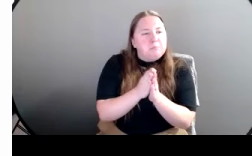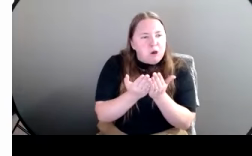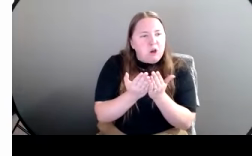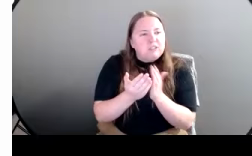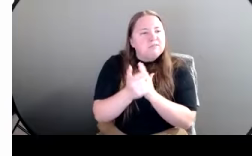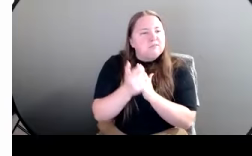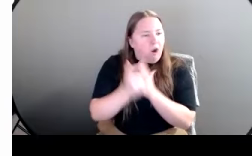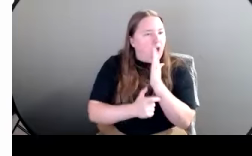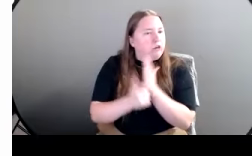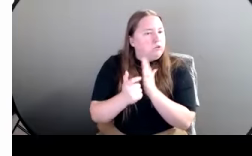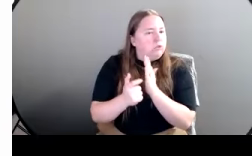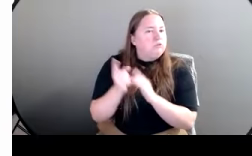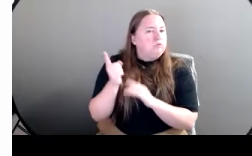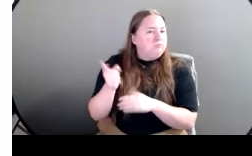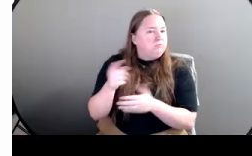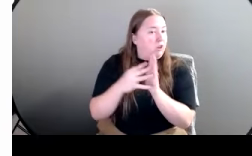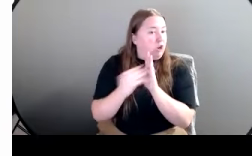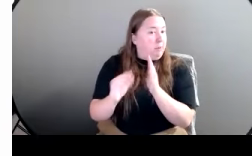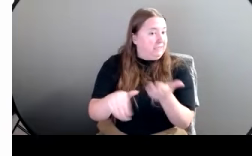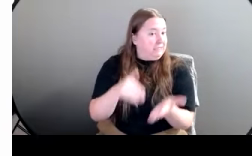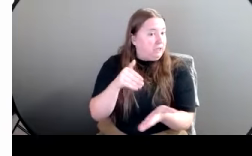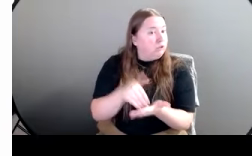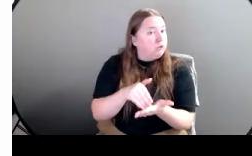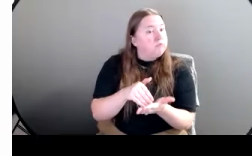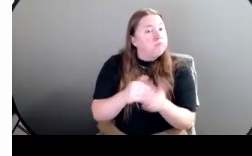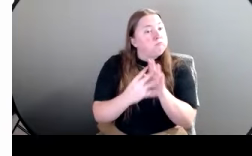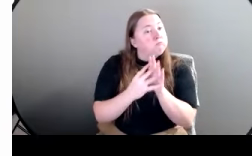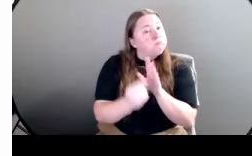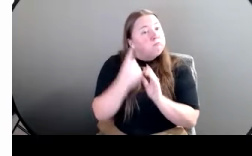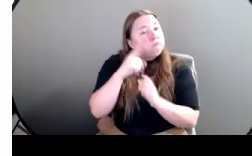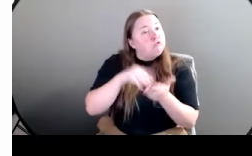at the copy center and get those copied for students for free.